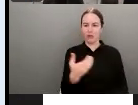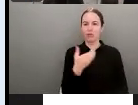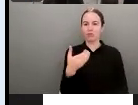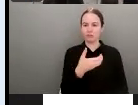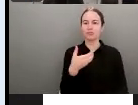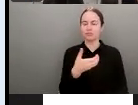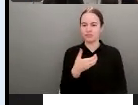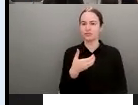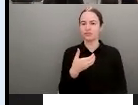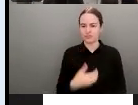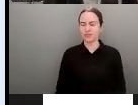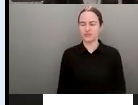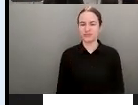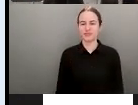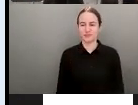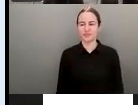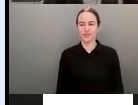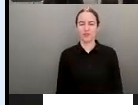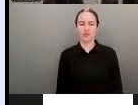app accessibility.